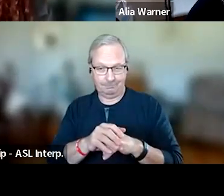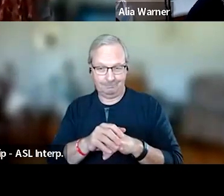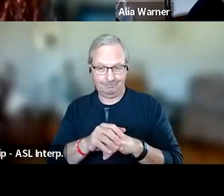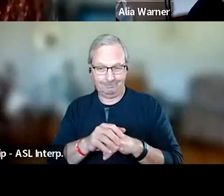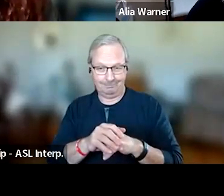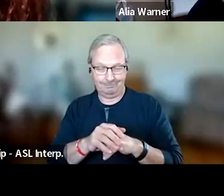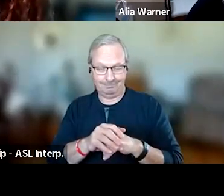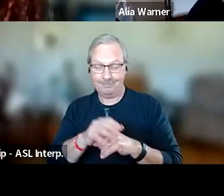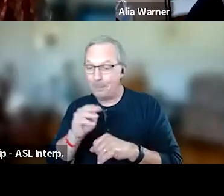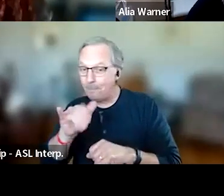Missy, you wanna speak to that?